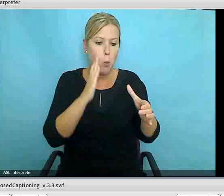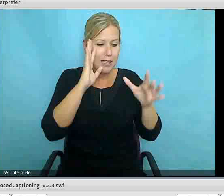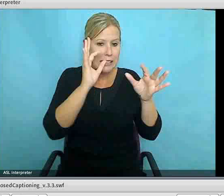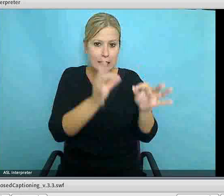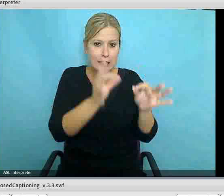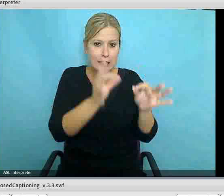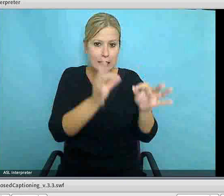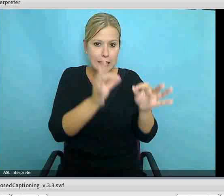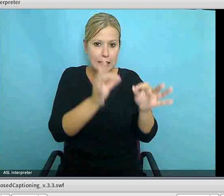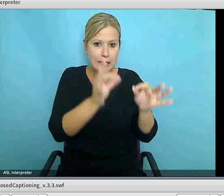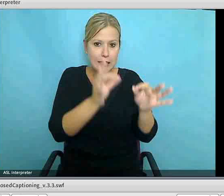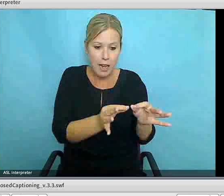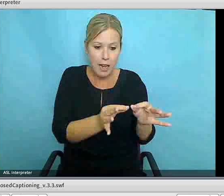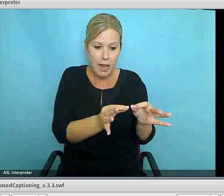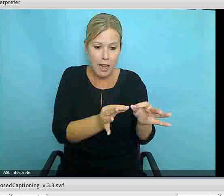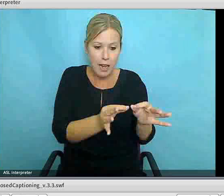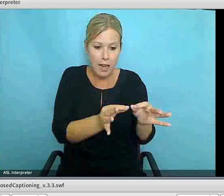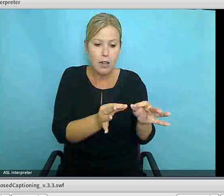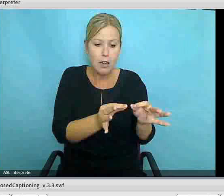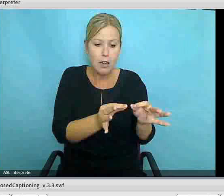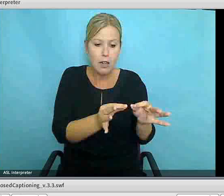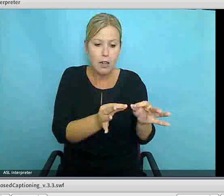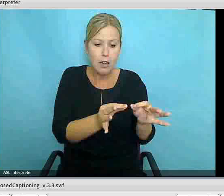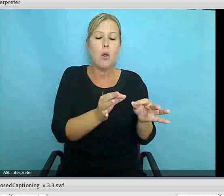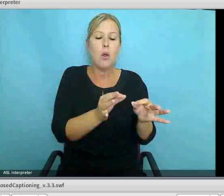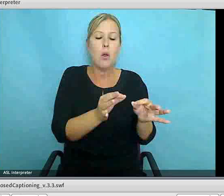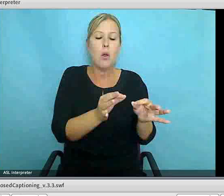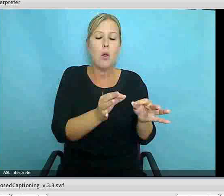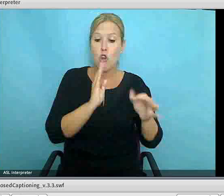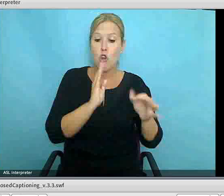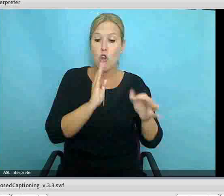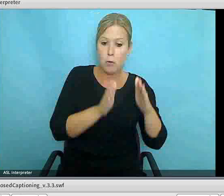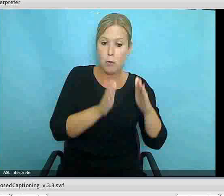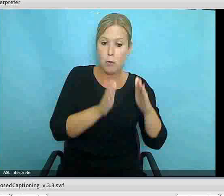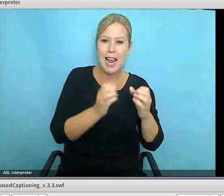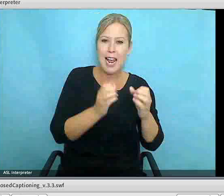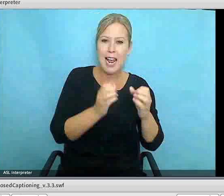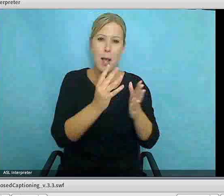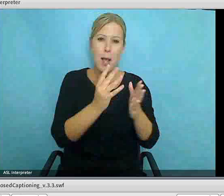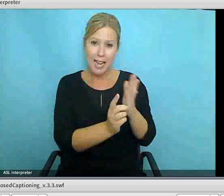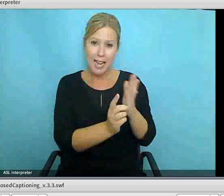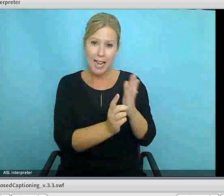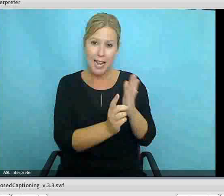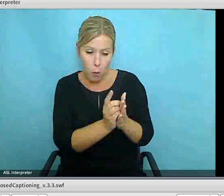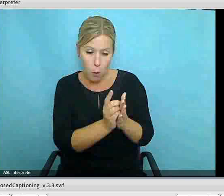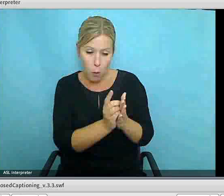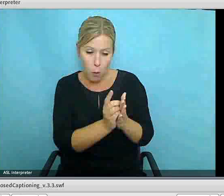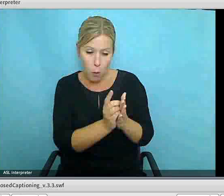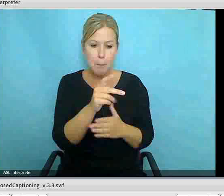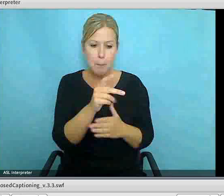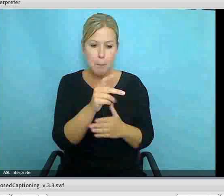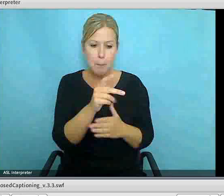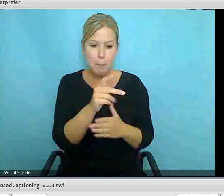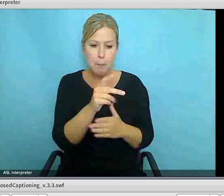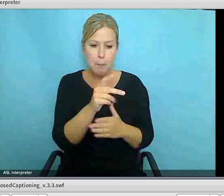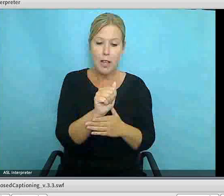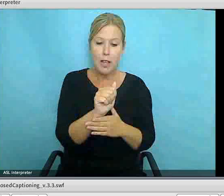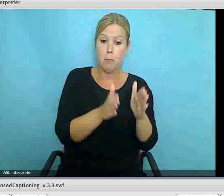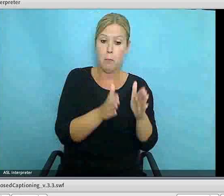However, it is important to know that a person who has a PCA at the time of enrollment that